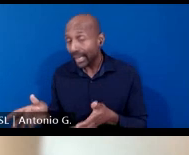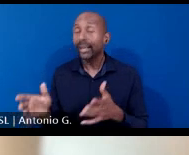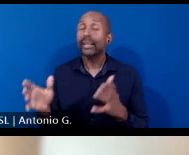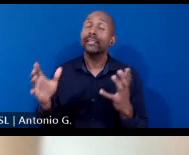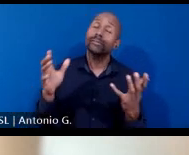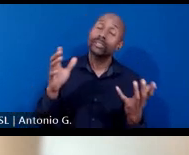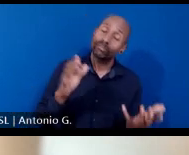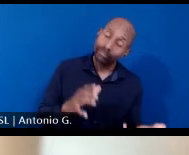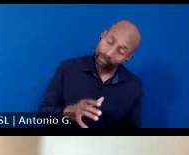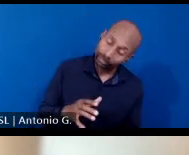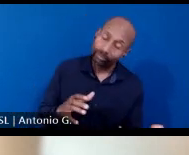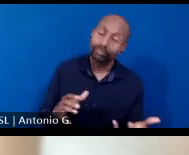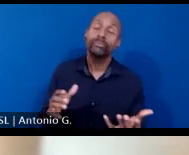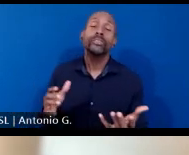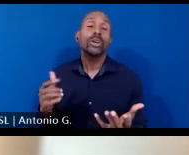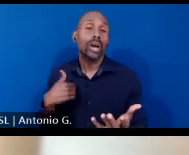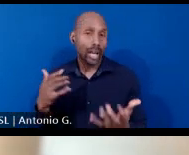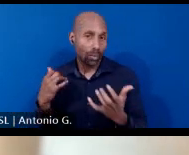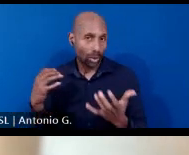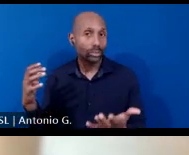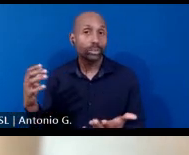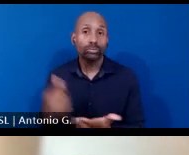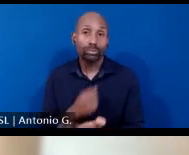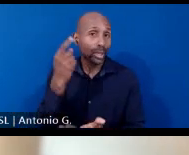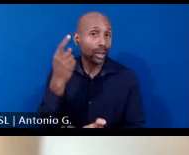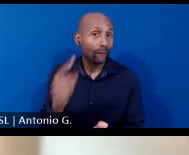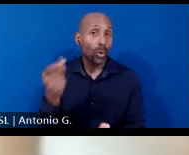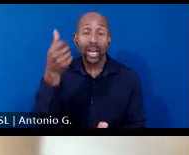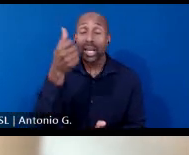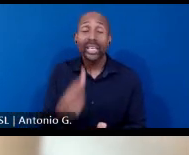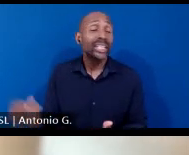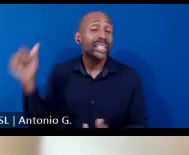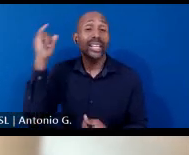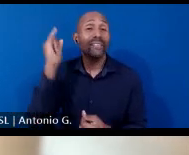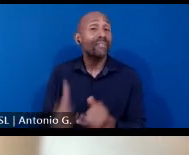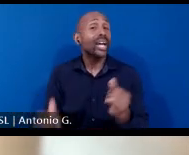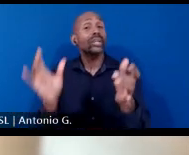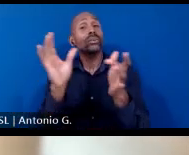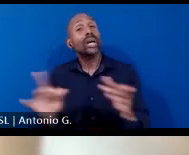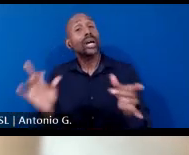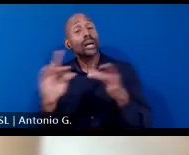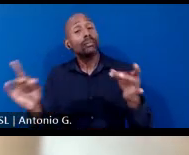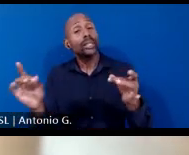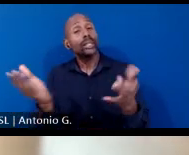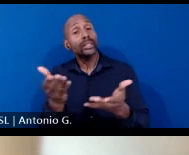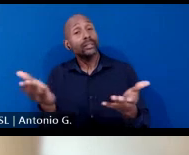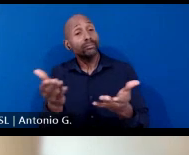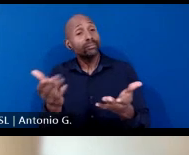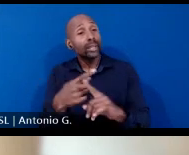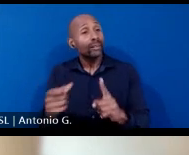time for any final thoughts that Kimberly or Jerry or Maya might want to share.